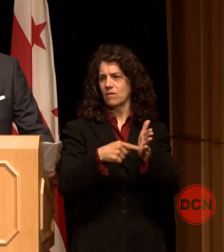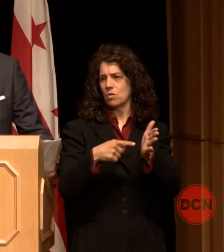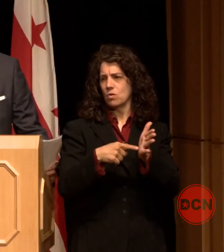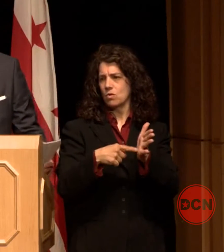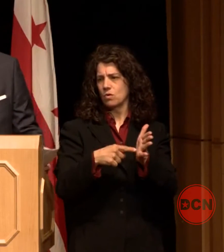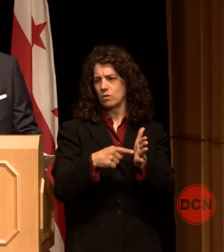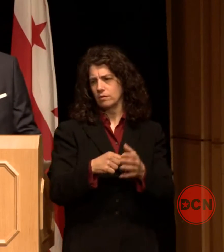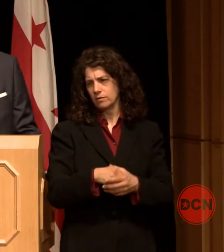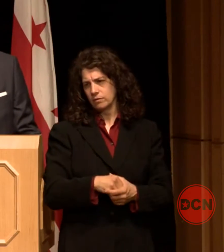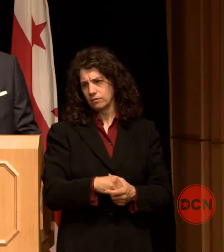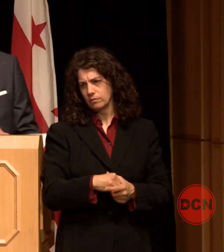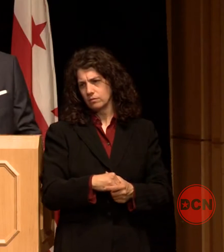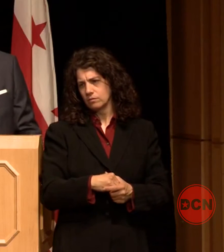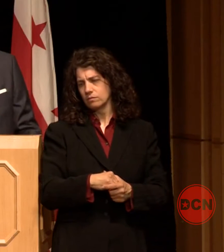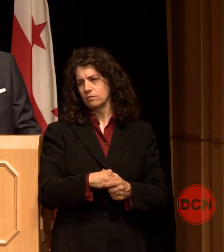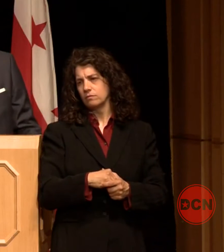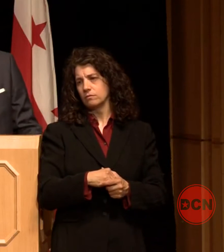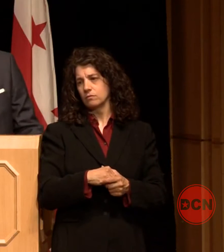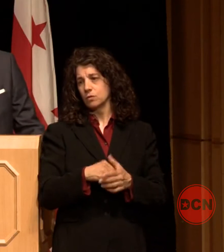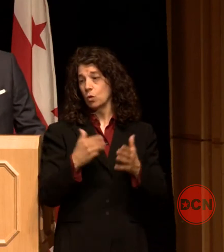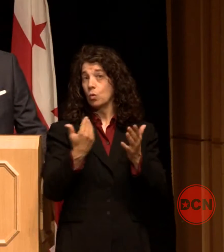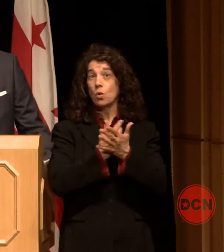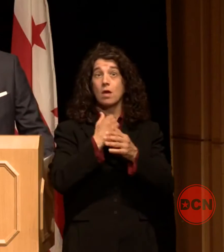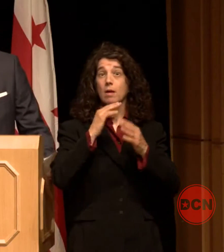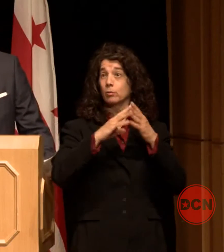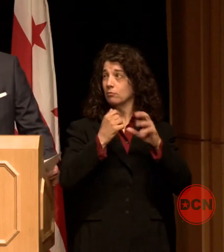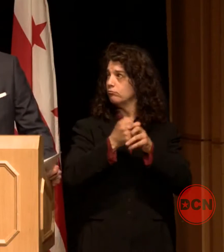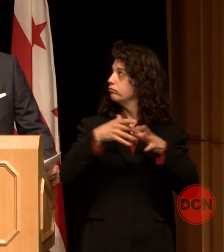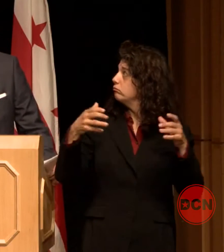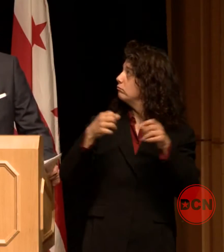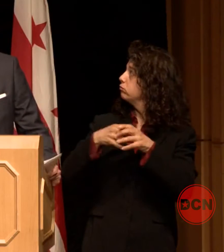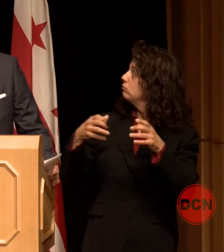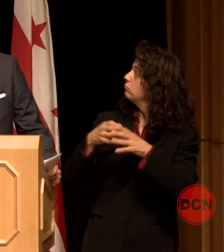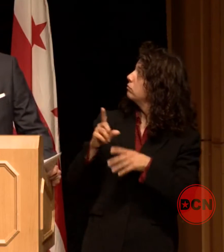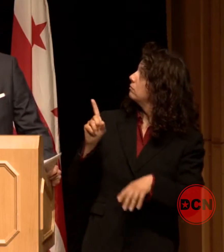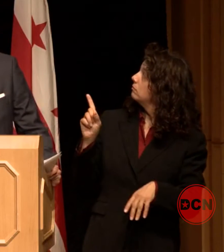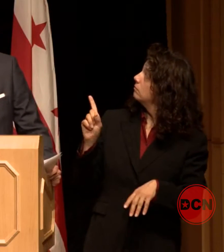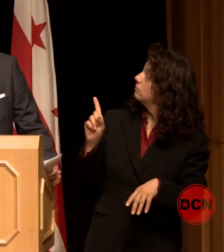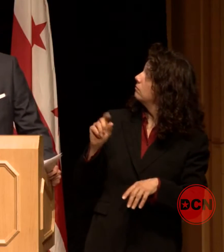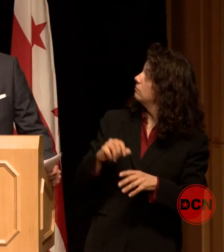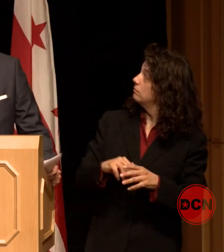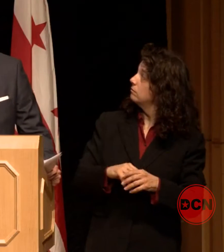COMMUNITIES INITIATIVE. IN MARCH 2015, MAYOR BOWSER SAID